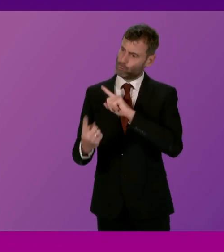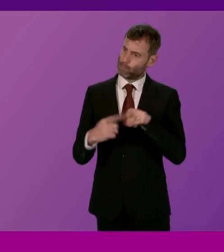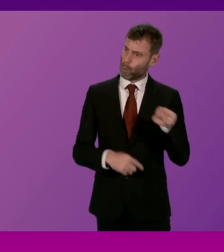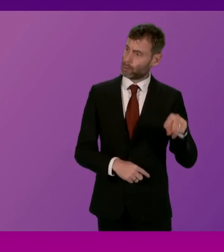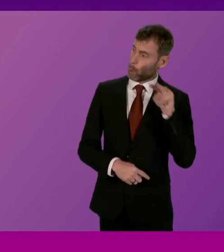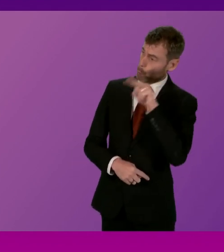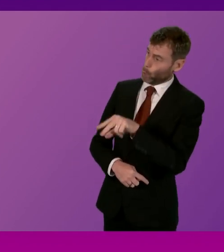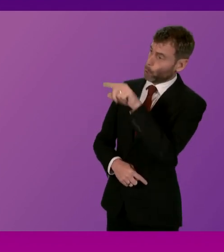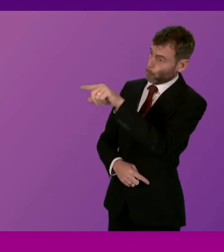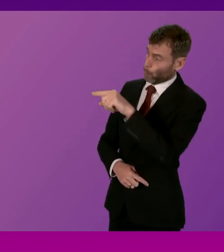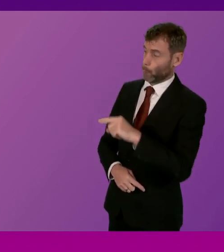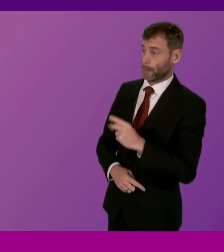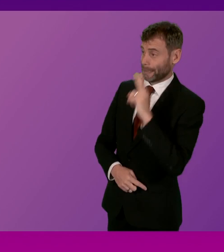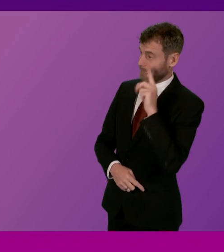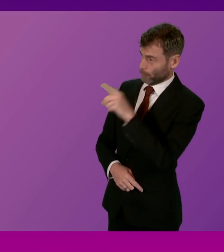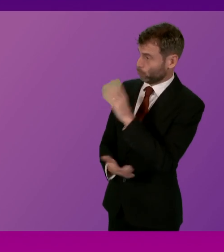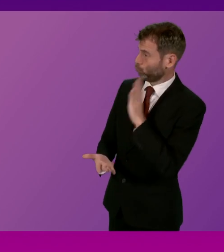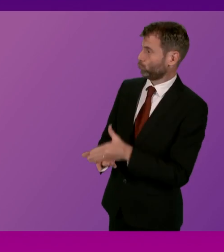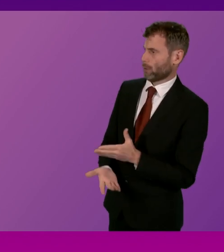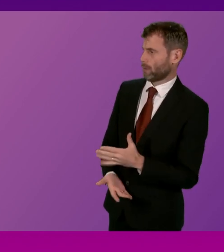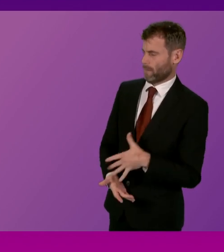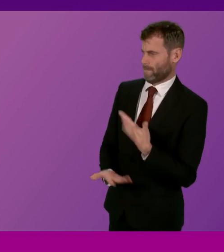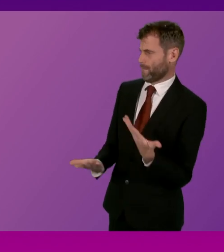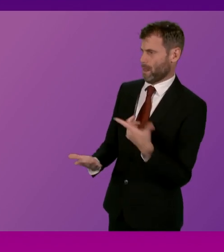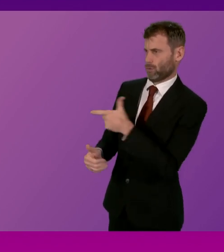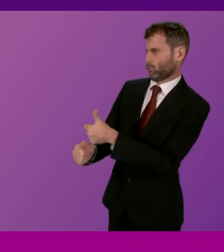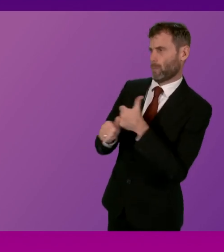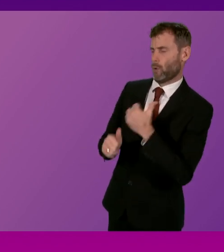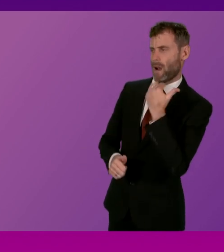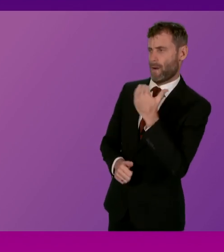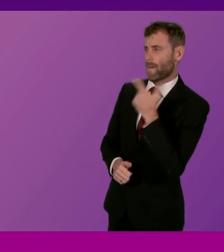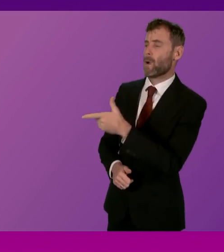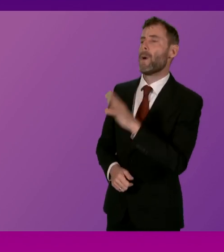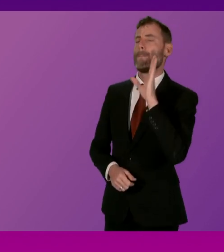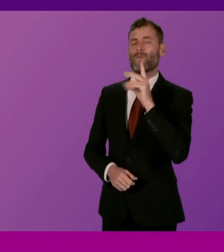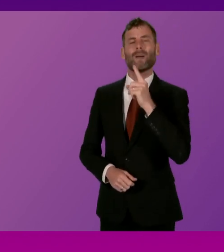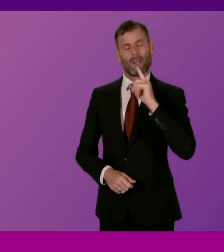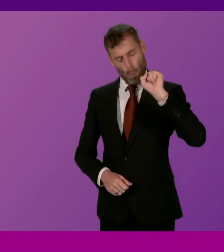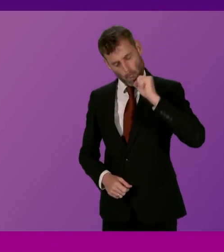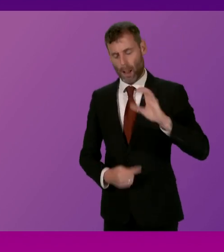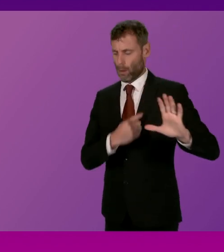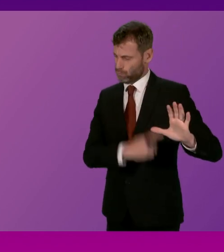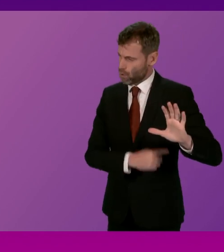in the creative sector who feel completely let down by the mixed messages and broken promises of his Government?